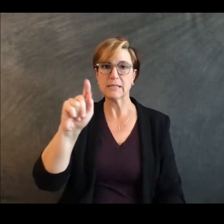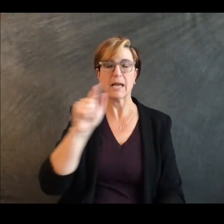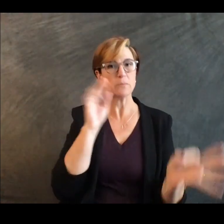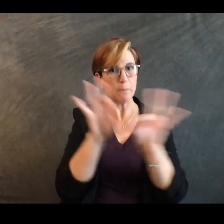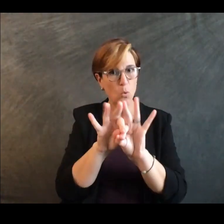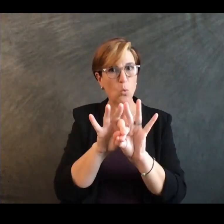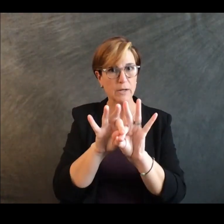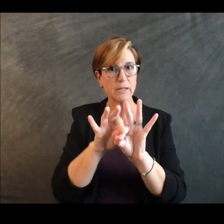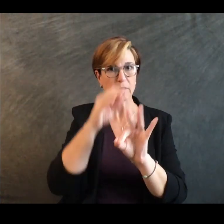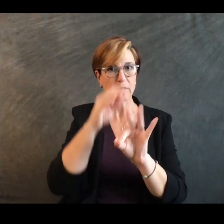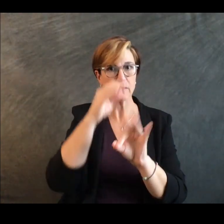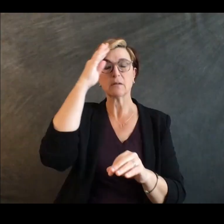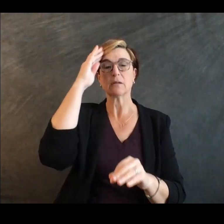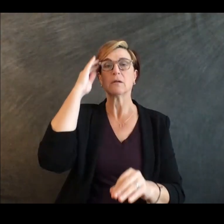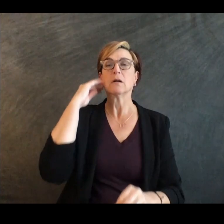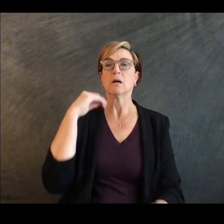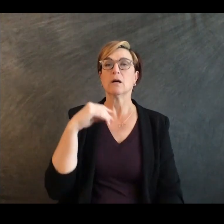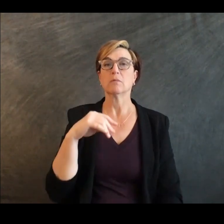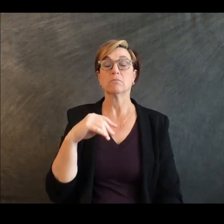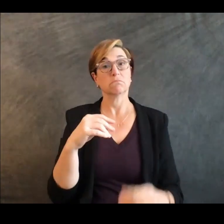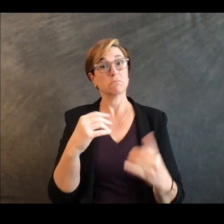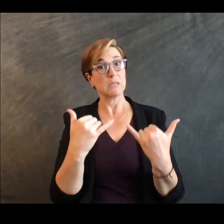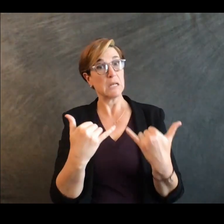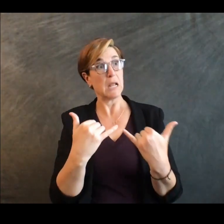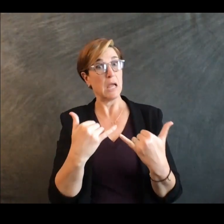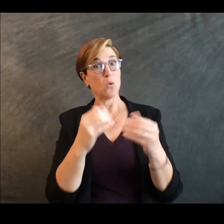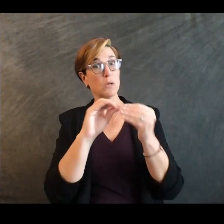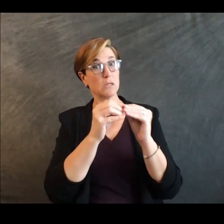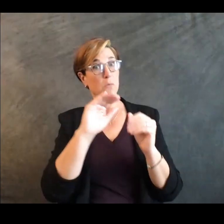bit lower than anticipated that's good we sort of thought that was going to